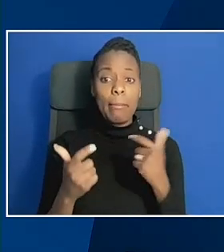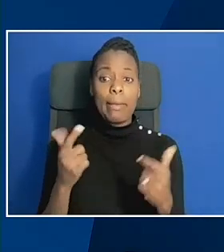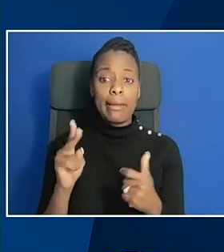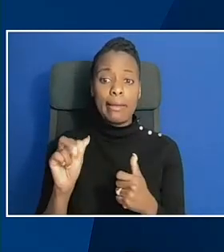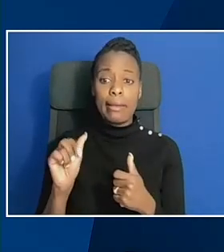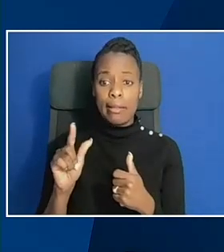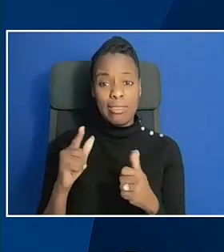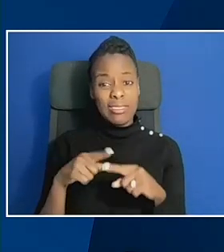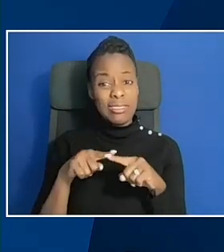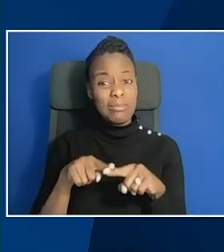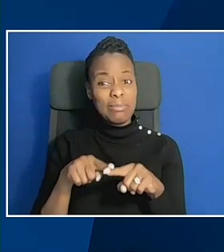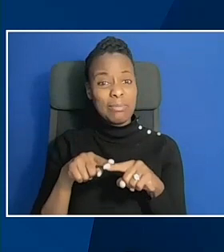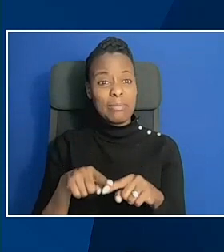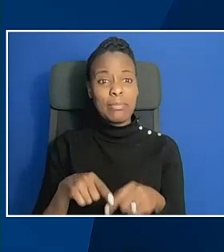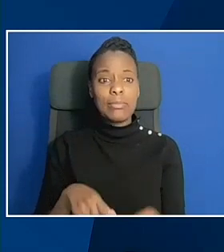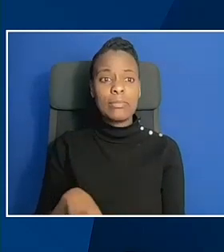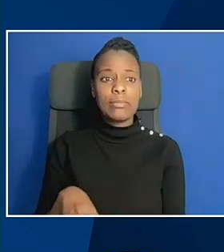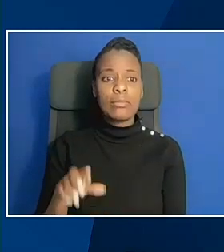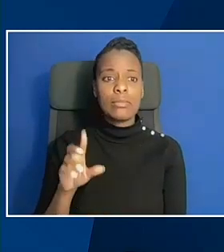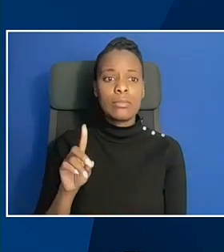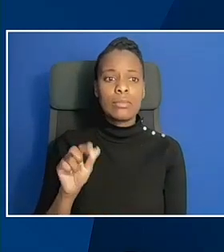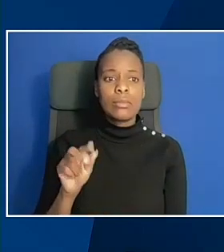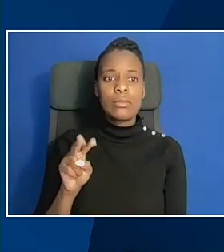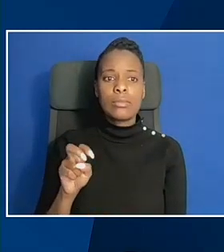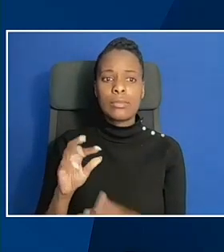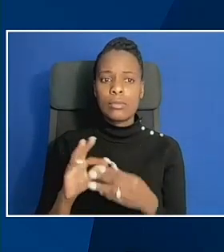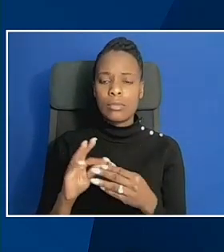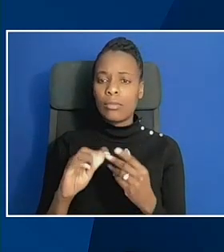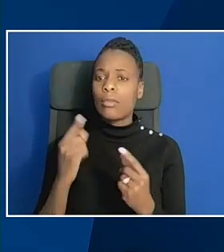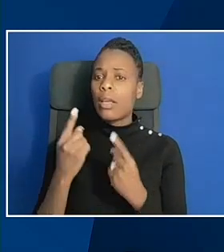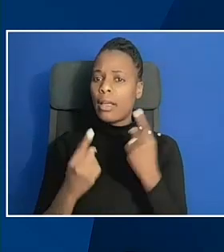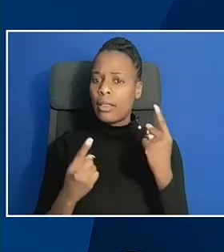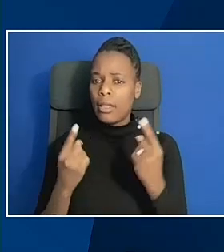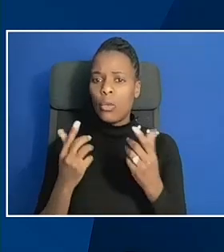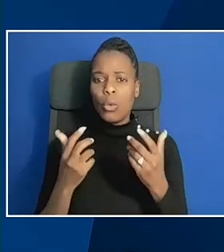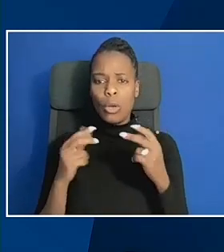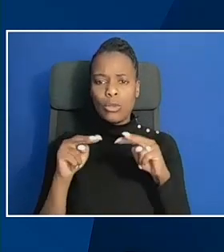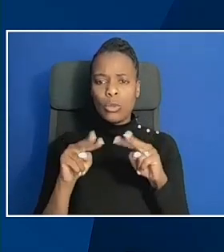So I actually think we probably would want to take a look at the exact language